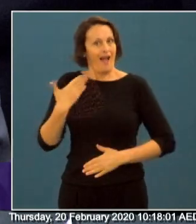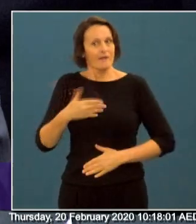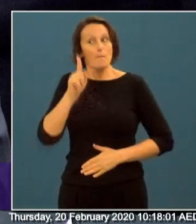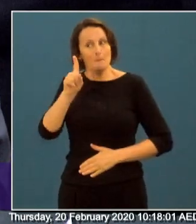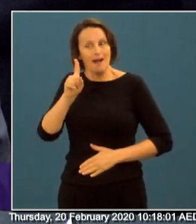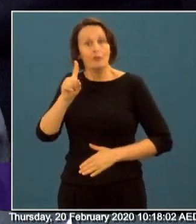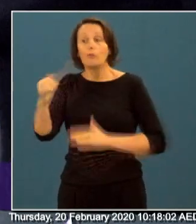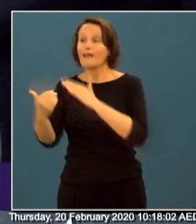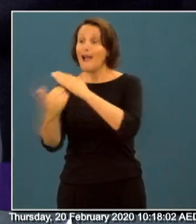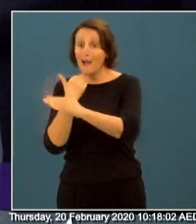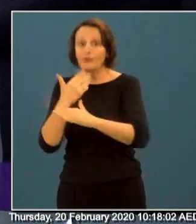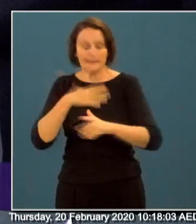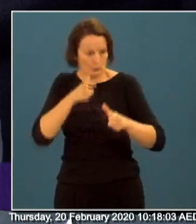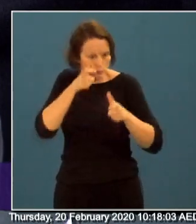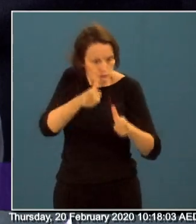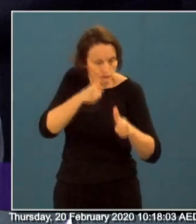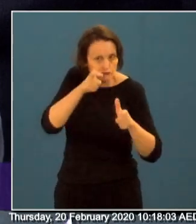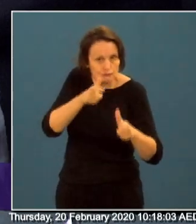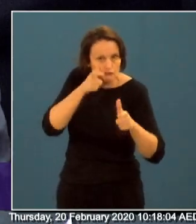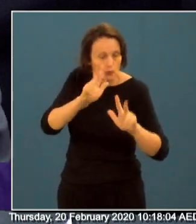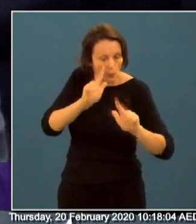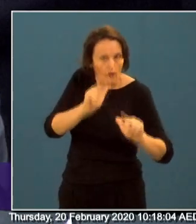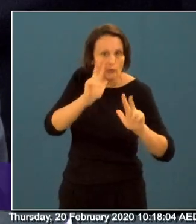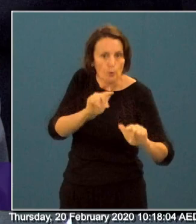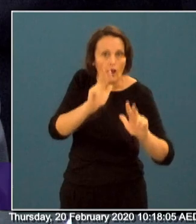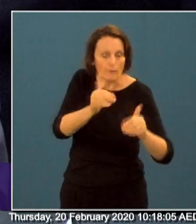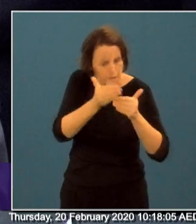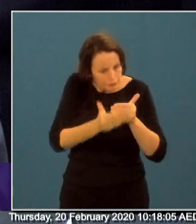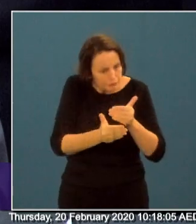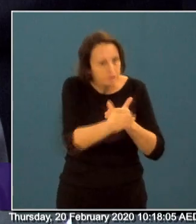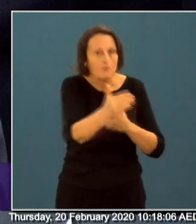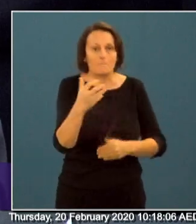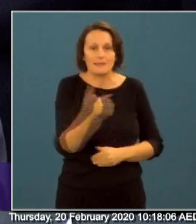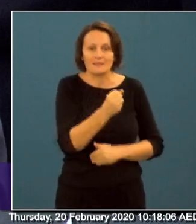The episode is a minor part of the — and the same applies to the management of cancer,